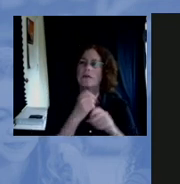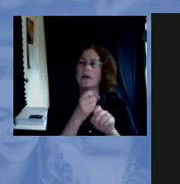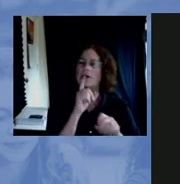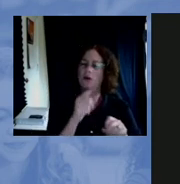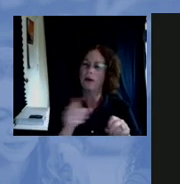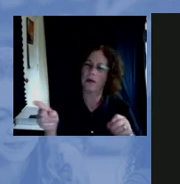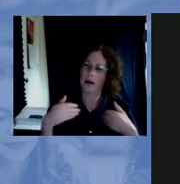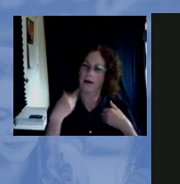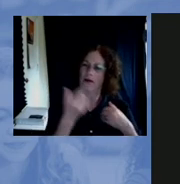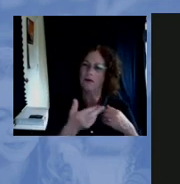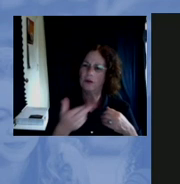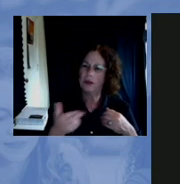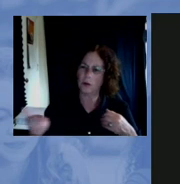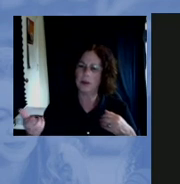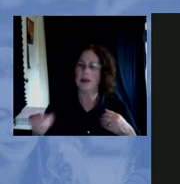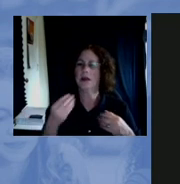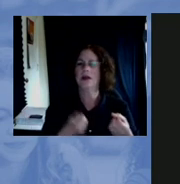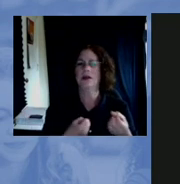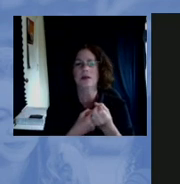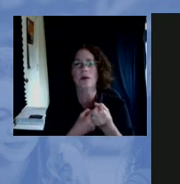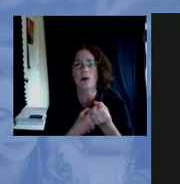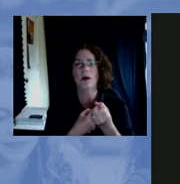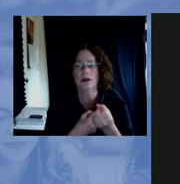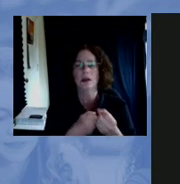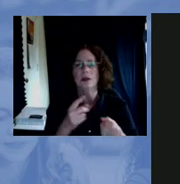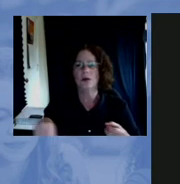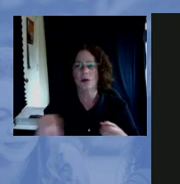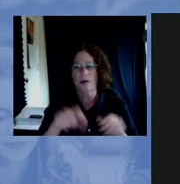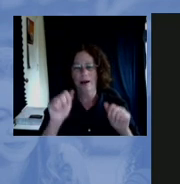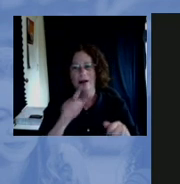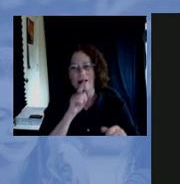AND THAT THEY HAVE THE SUPPORTS IN PLACE SO THEY CAN ADEQUATELY SUPPORT THE CHILDREN IS